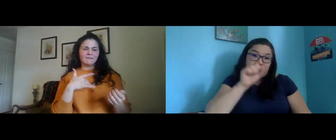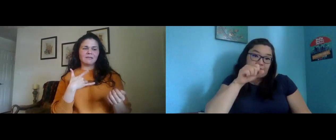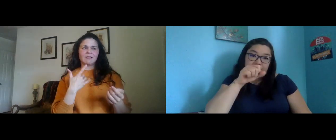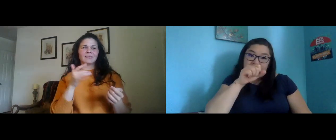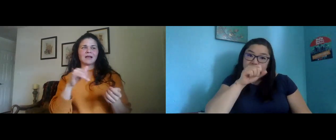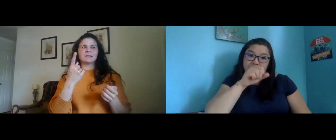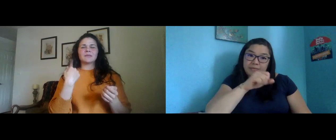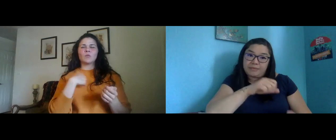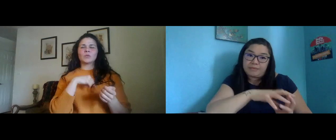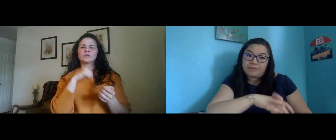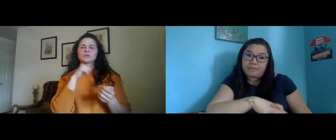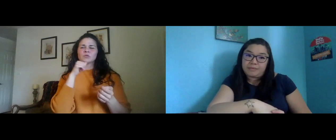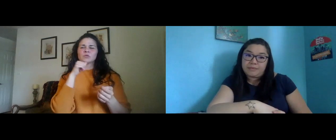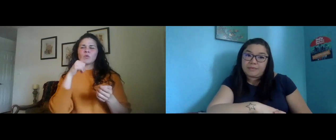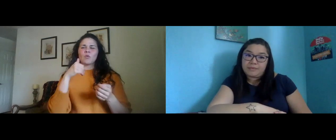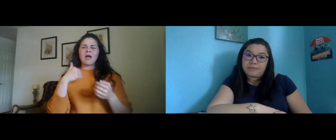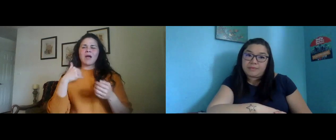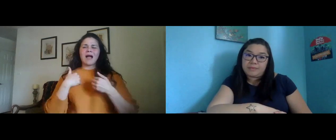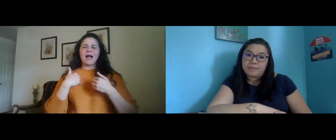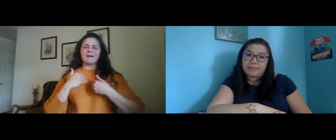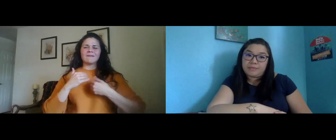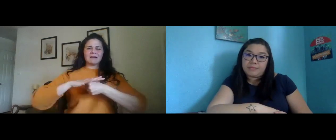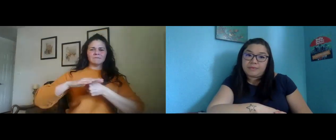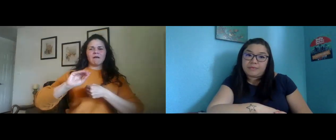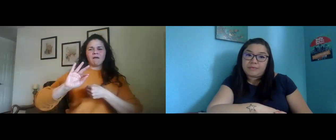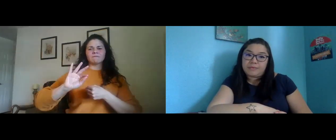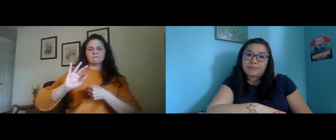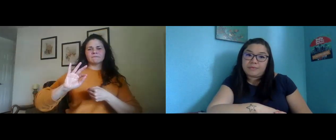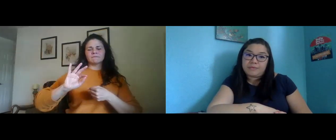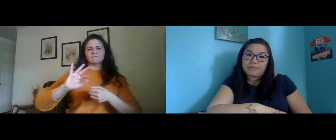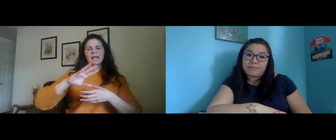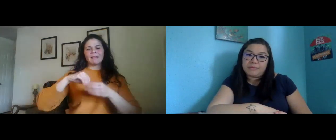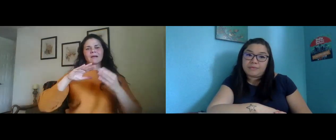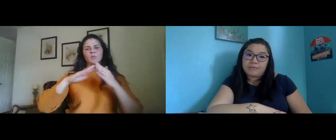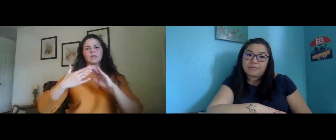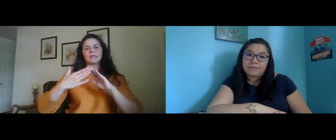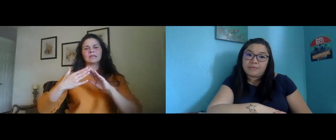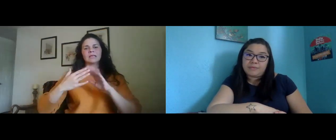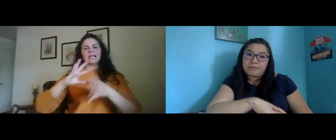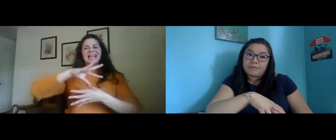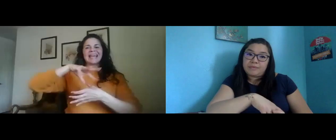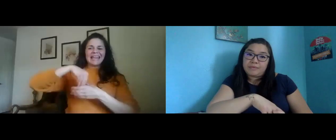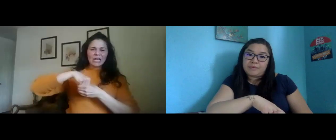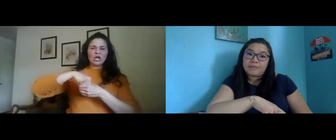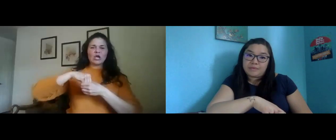You know what I mean? That’s something we don’t have enough of in the community.